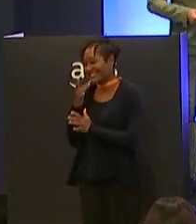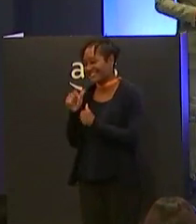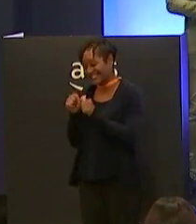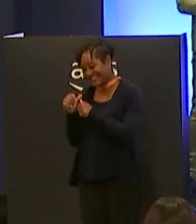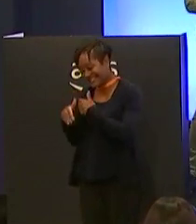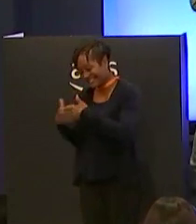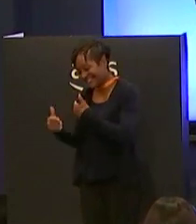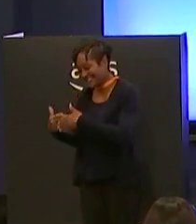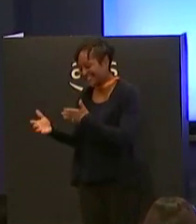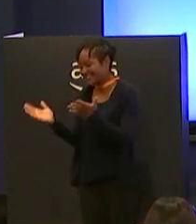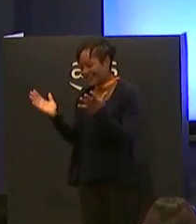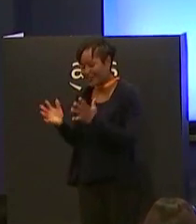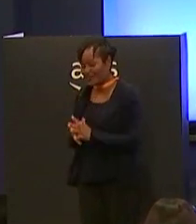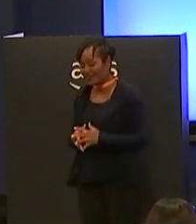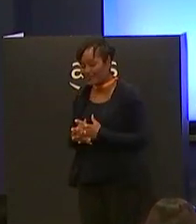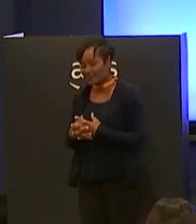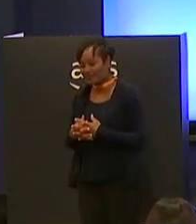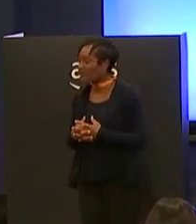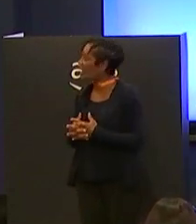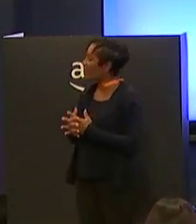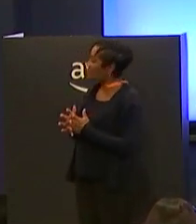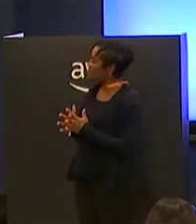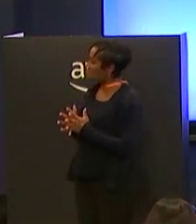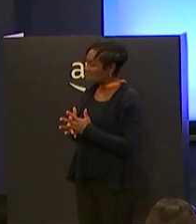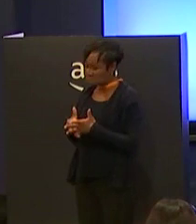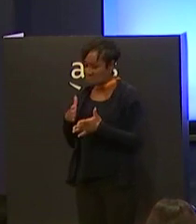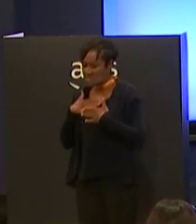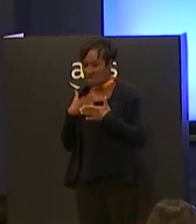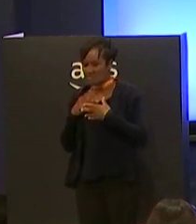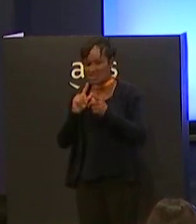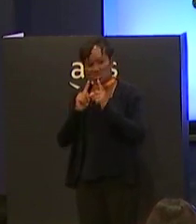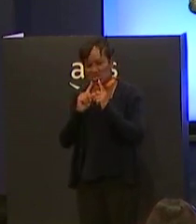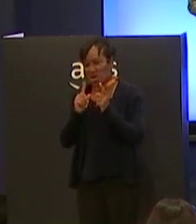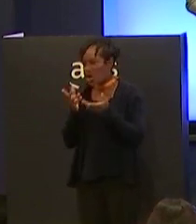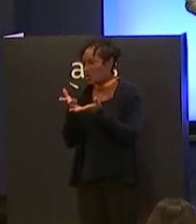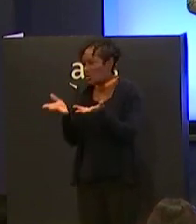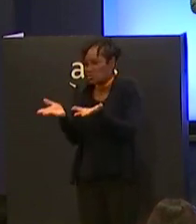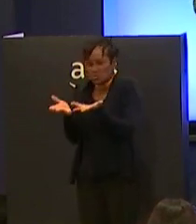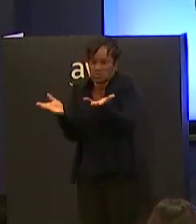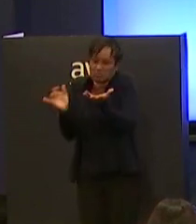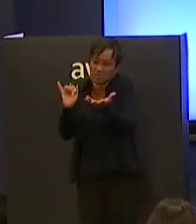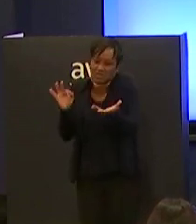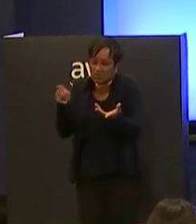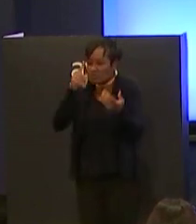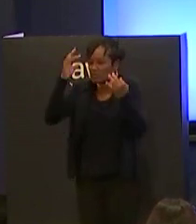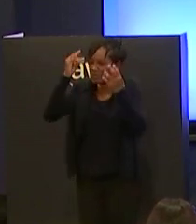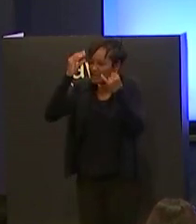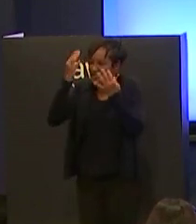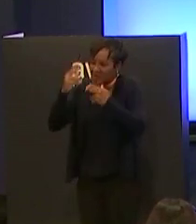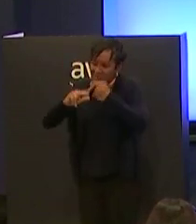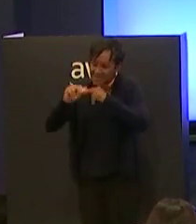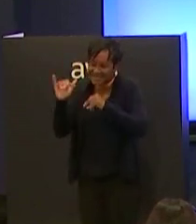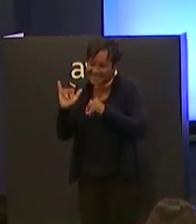So I will be happy to speak to you about that if you are thinking about building a similar project